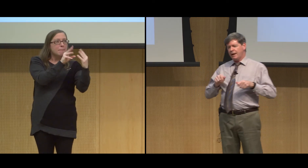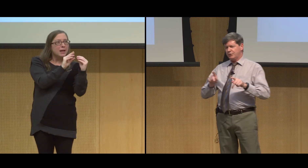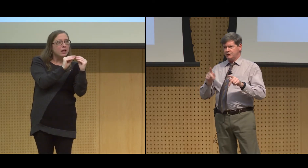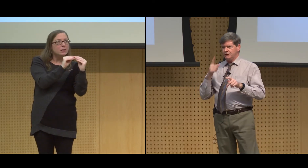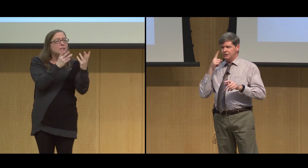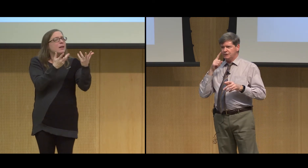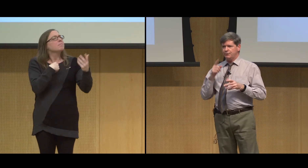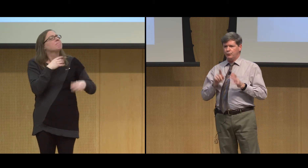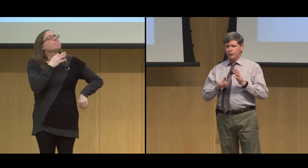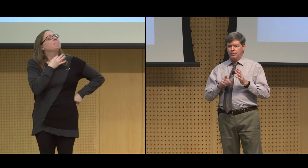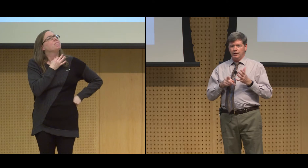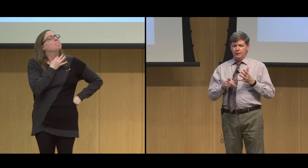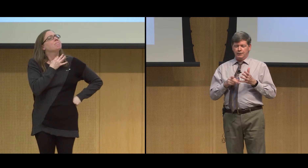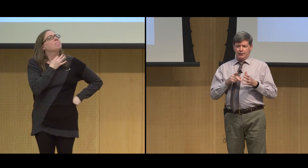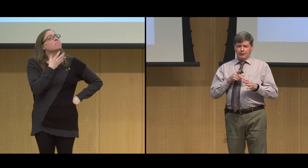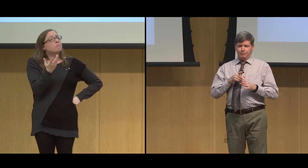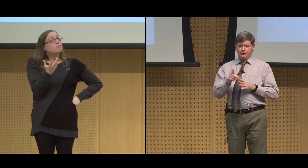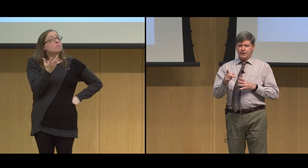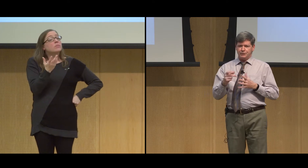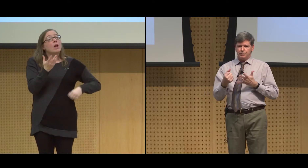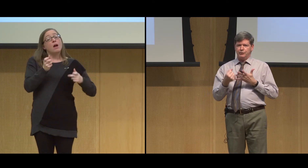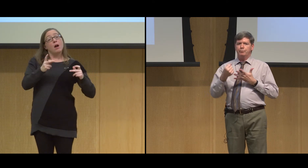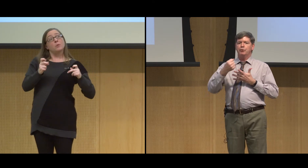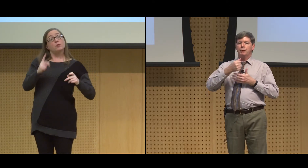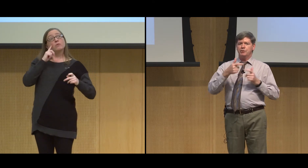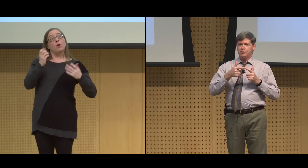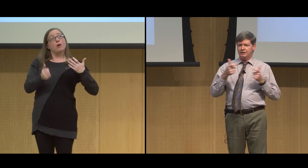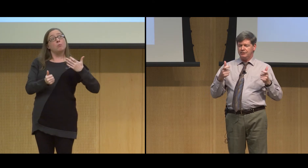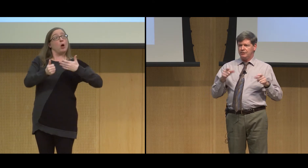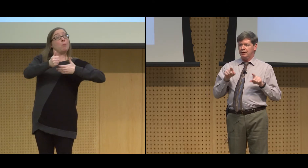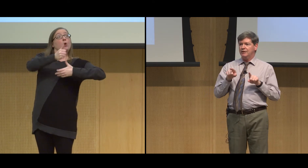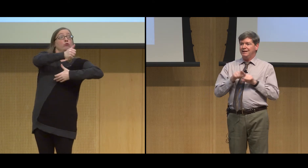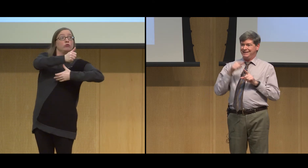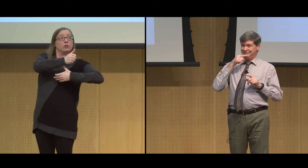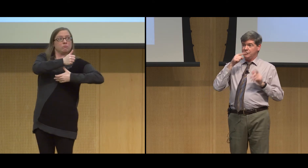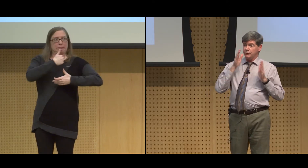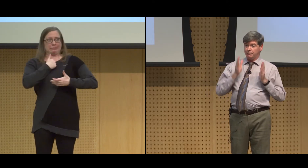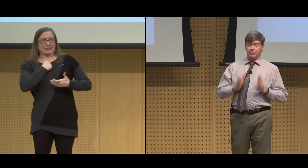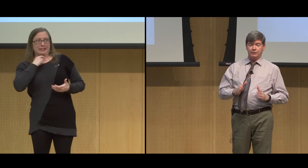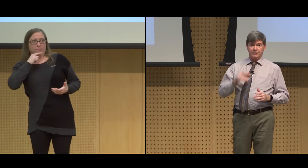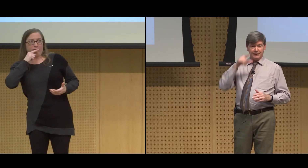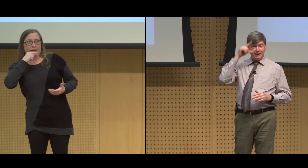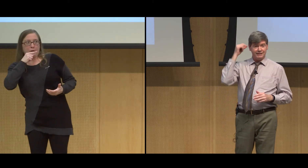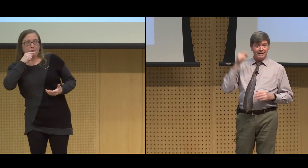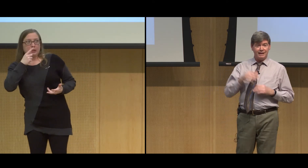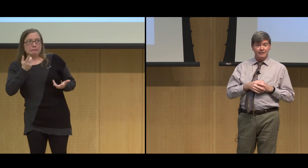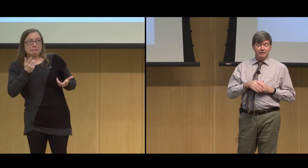"What are the opportunities for, uh, professional promotion, et cetera, as a hearing person at Gallaudet?"